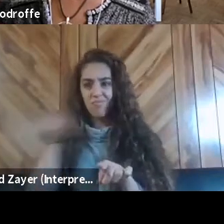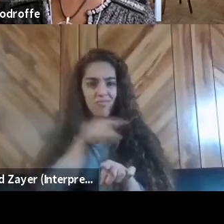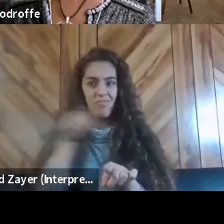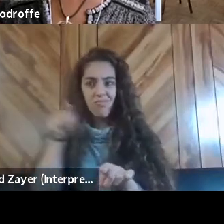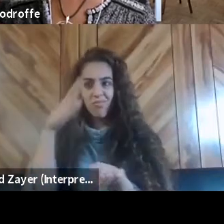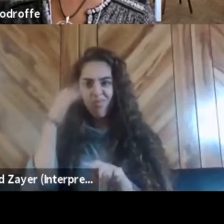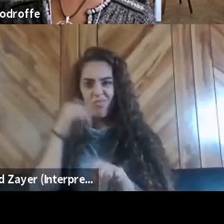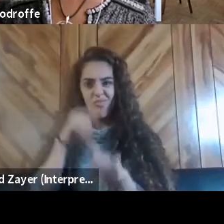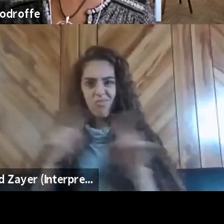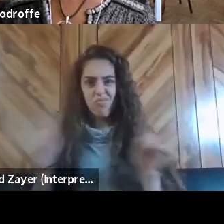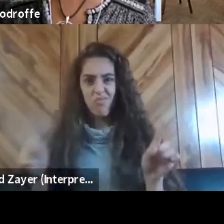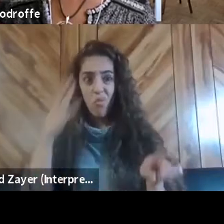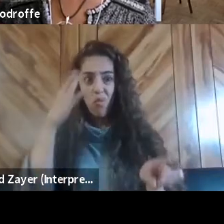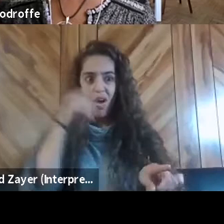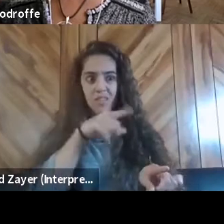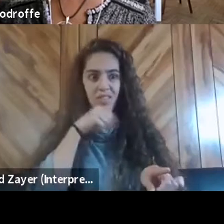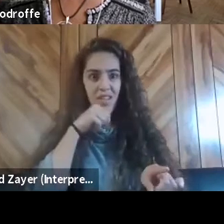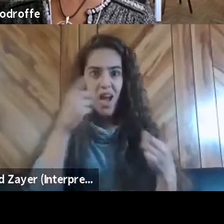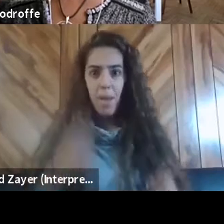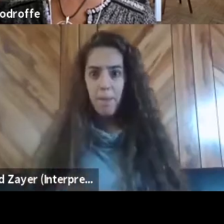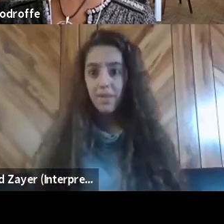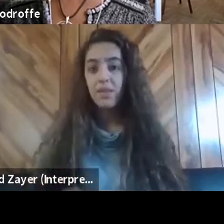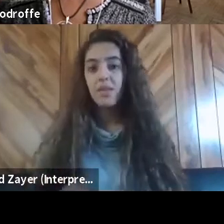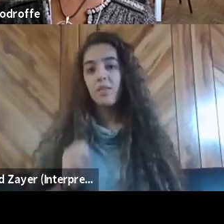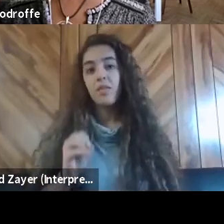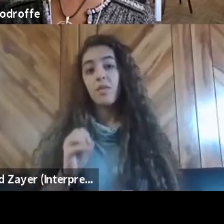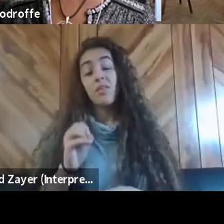is this not happening? And so, you know, when I, when we got